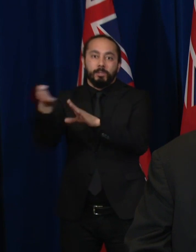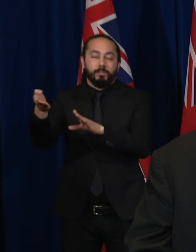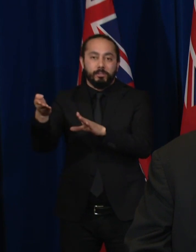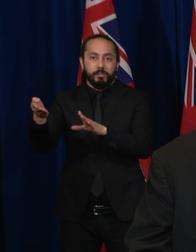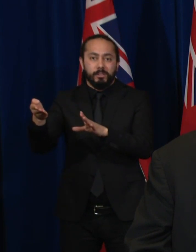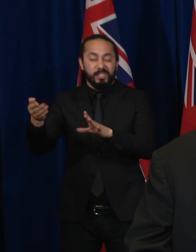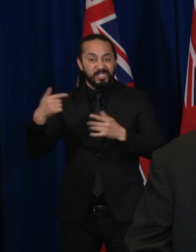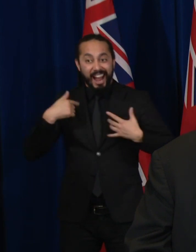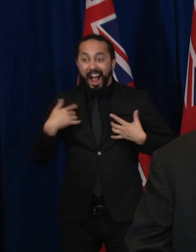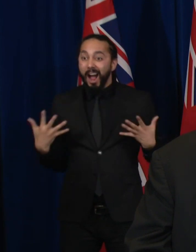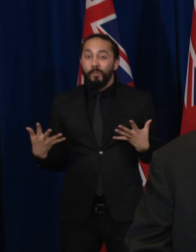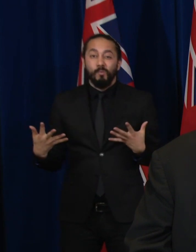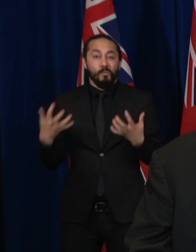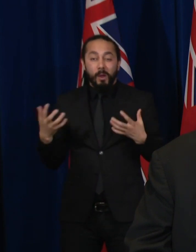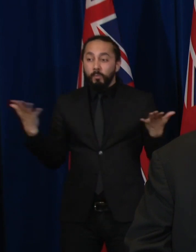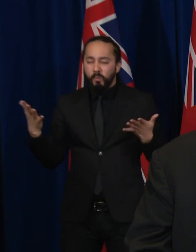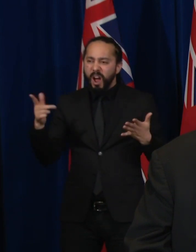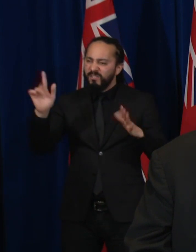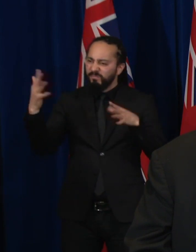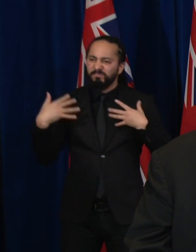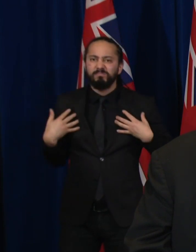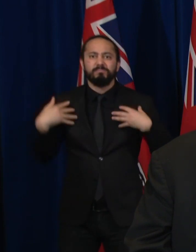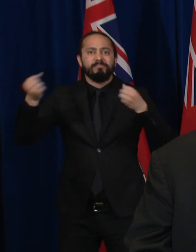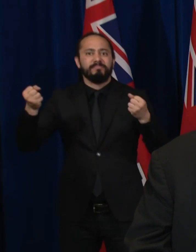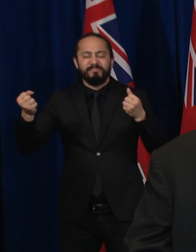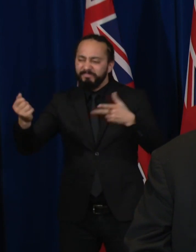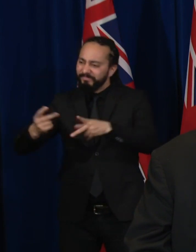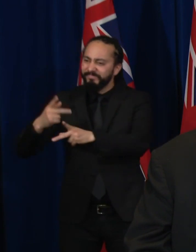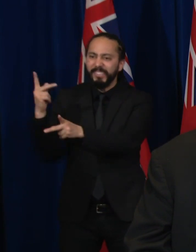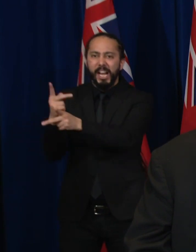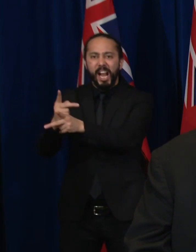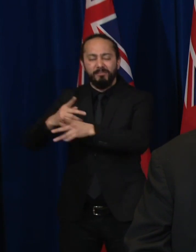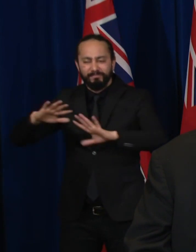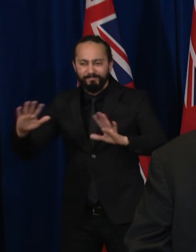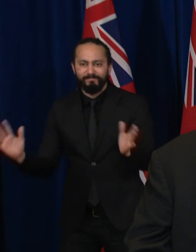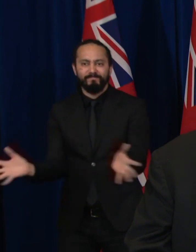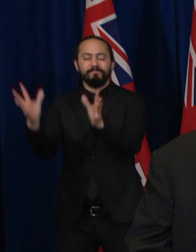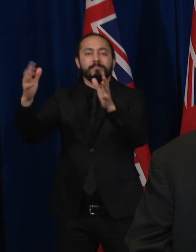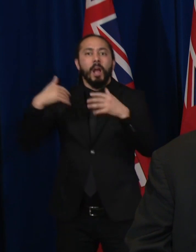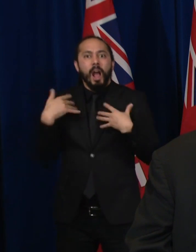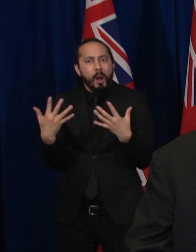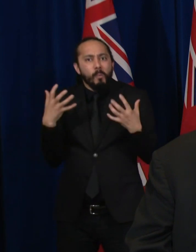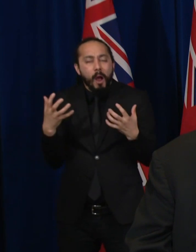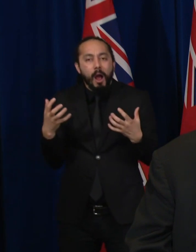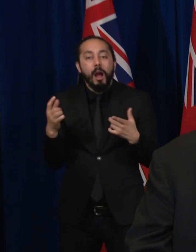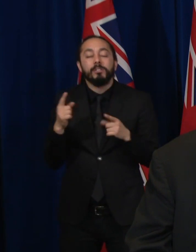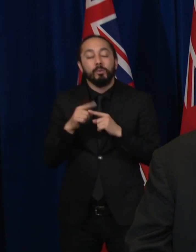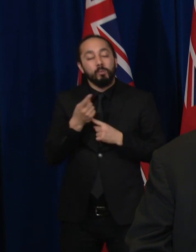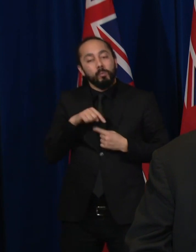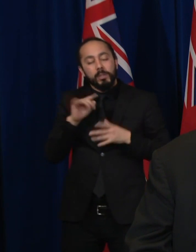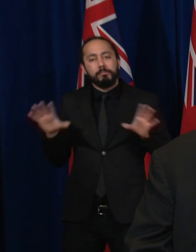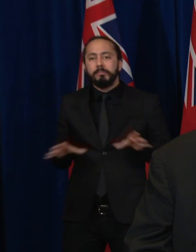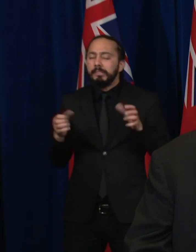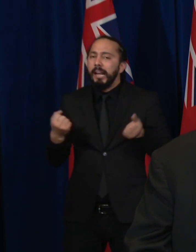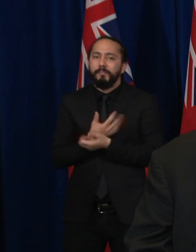want to see is these patients taken care of and helped out and we'll do everything we can to get these folks